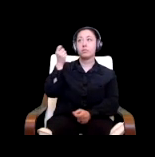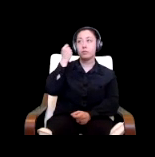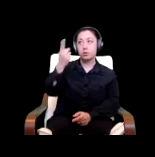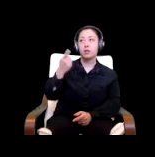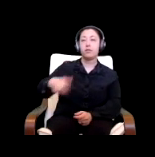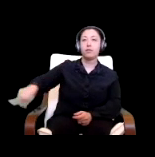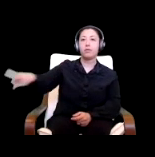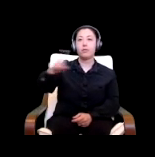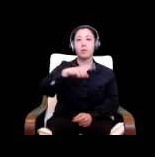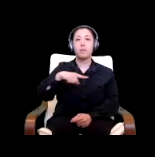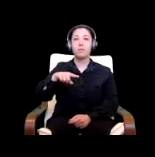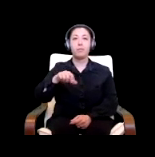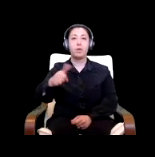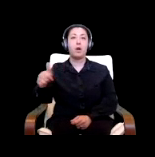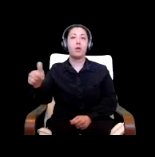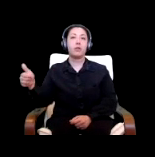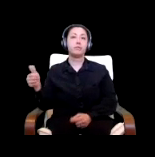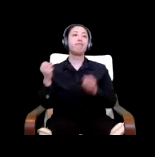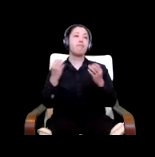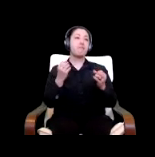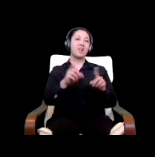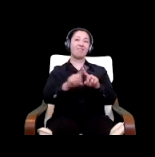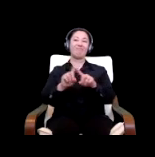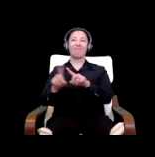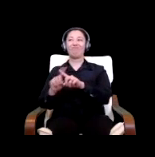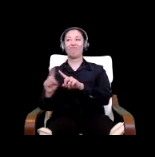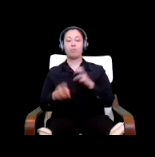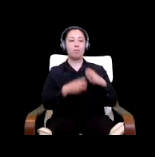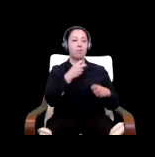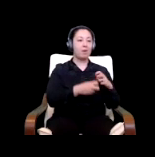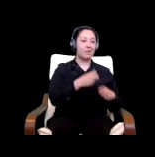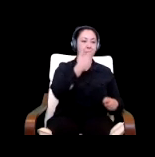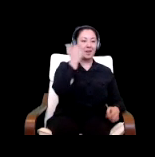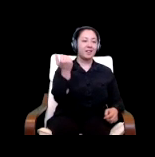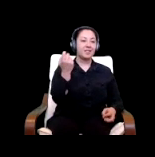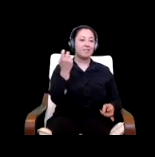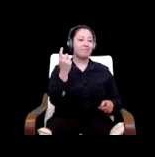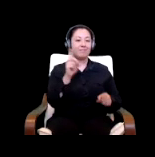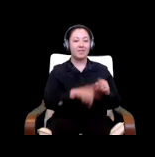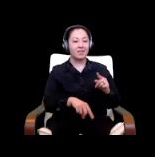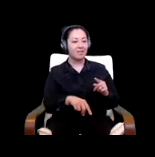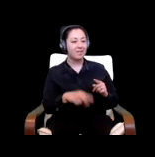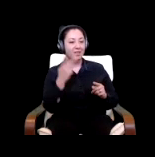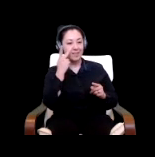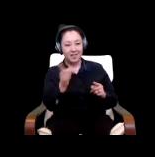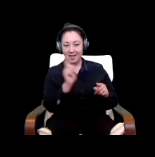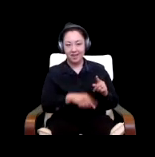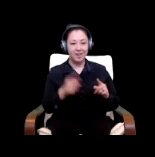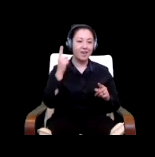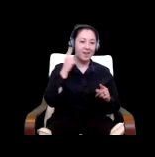Often there's difficulty due to hearing, seeing and motor issues. An educational or support